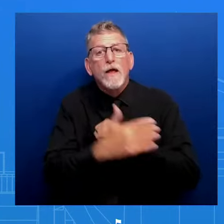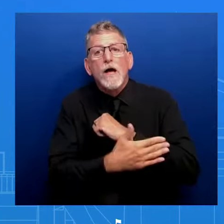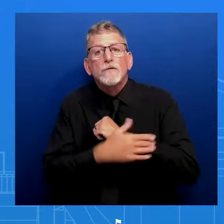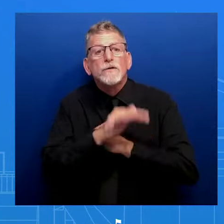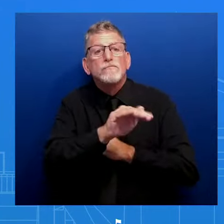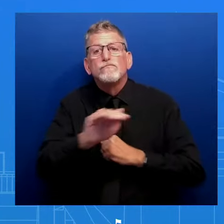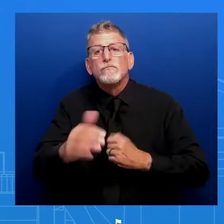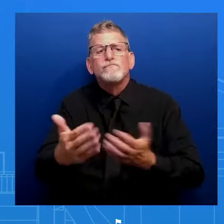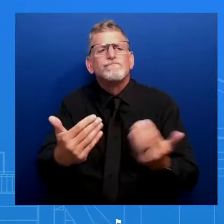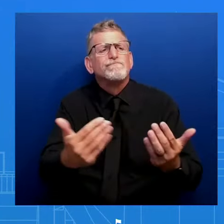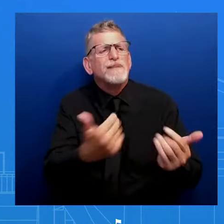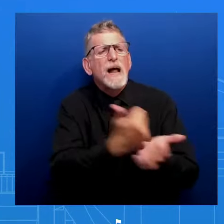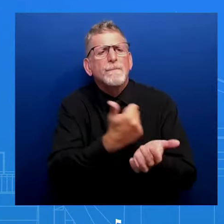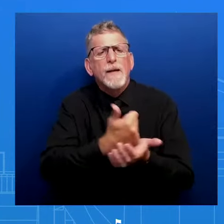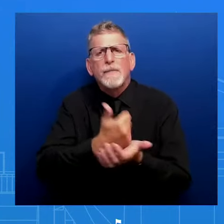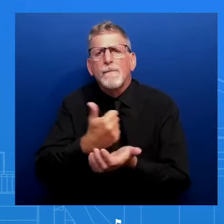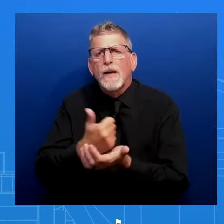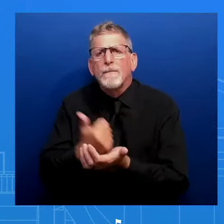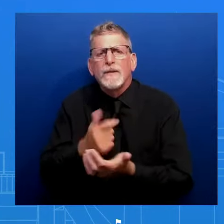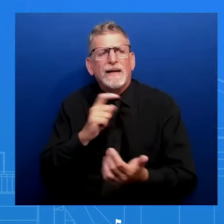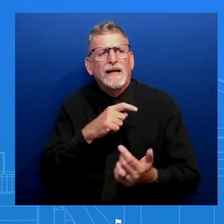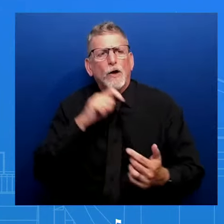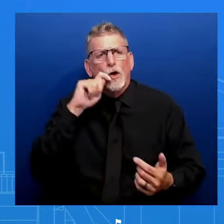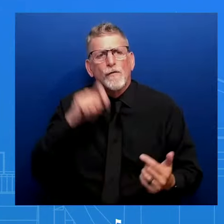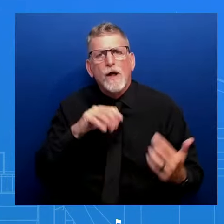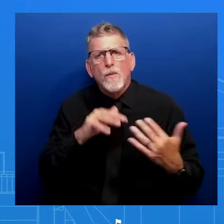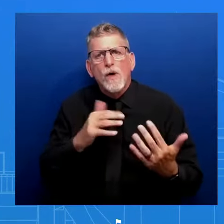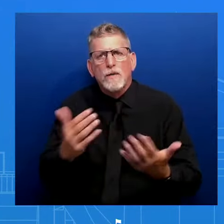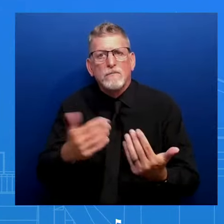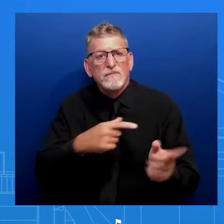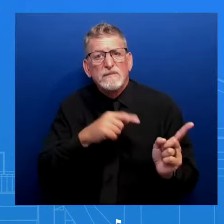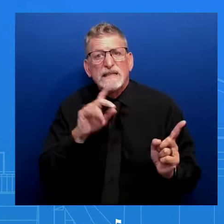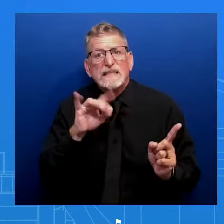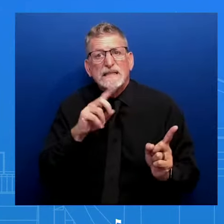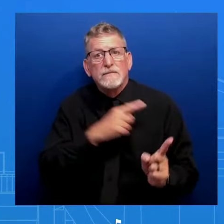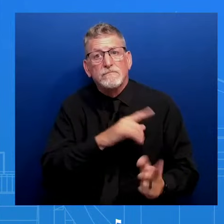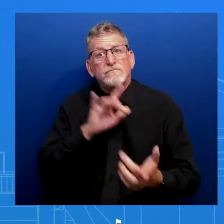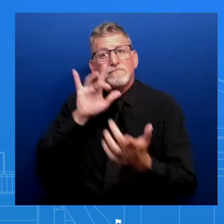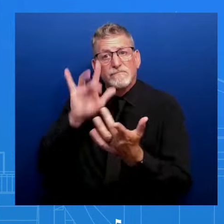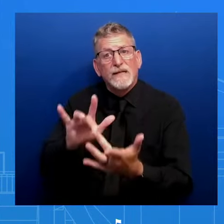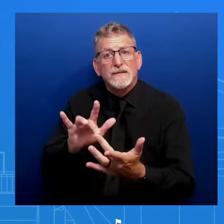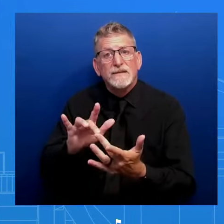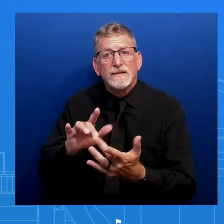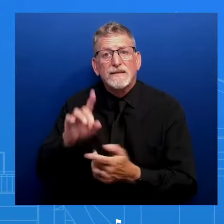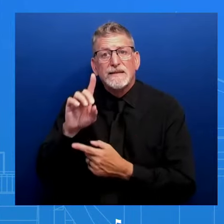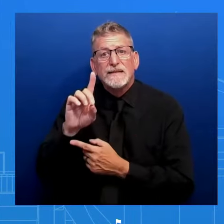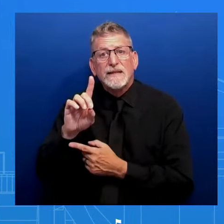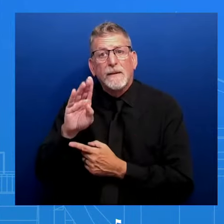And that includes, we know, some outreach to the DPRK. It's, I think, a testament of the fact